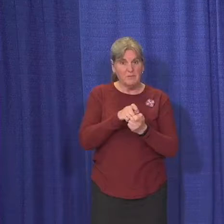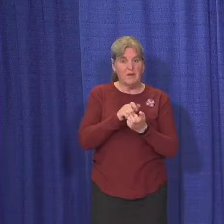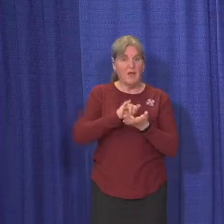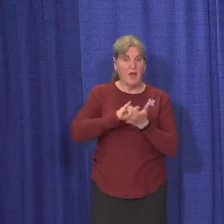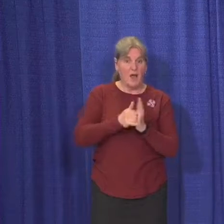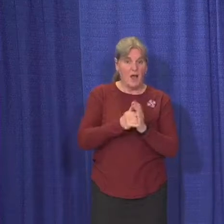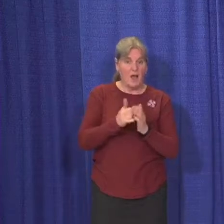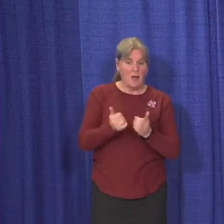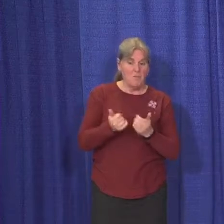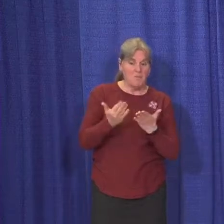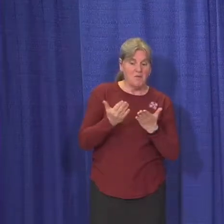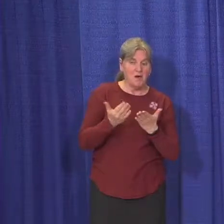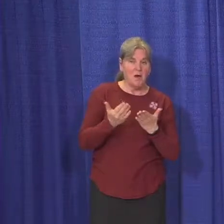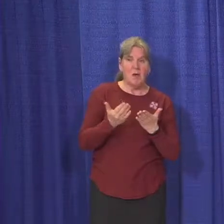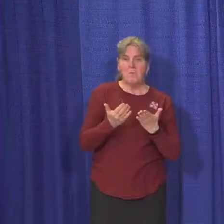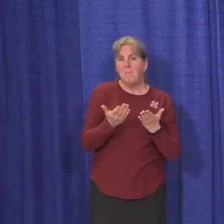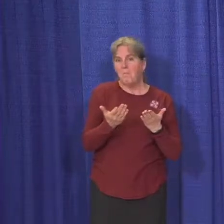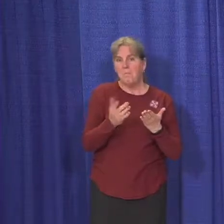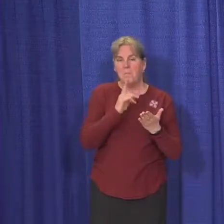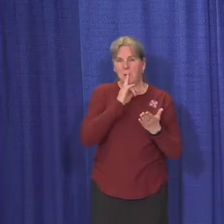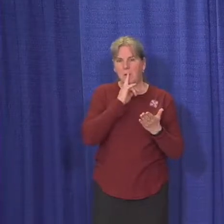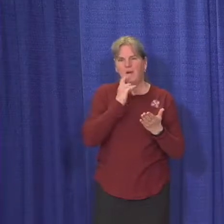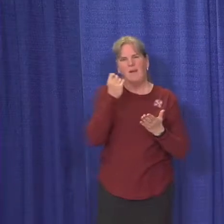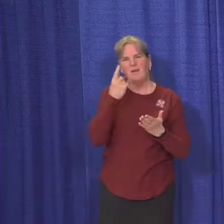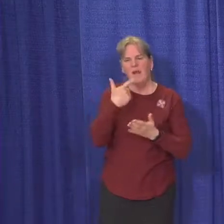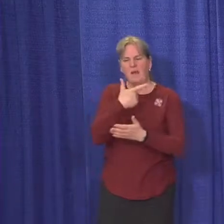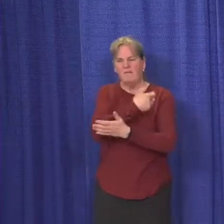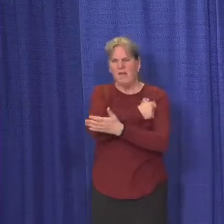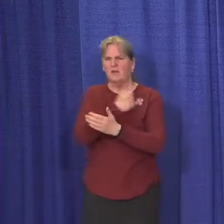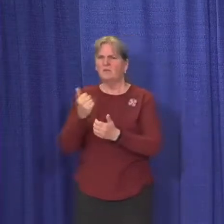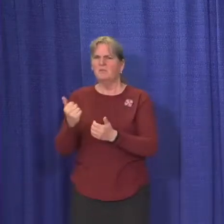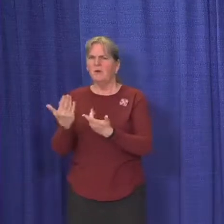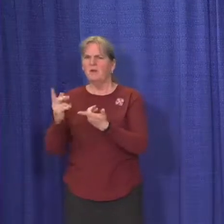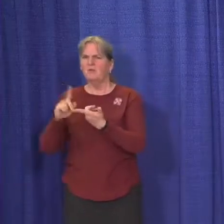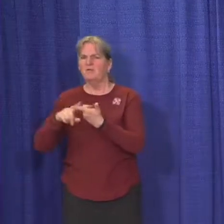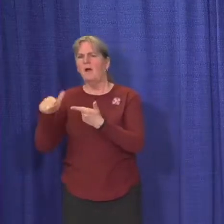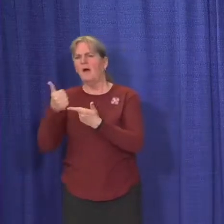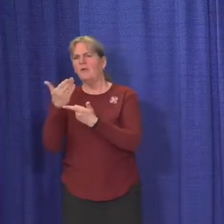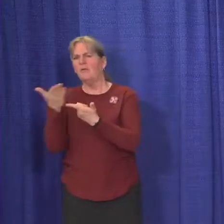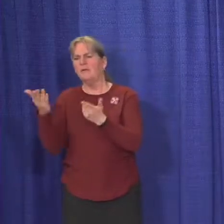hills operationally. We do immunize adolescence for